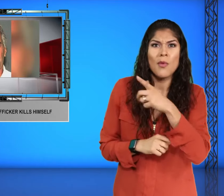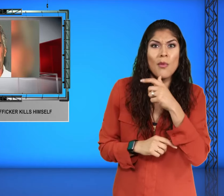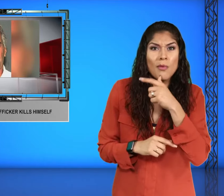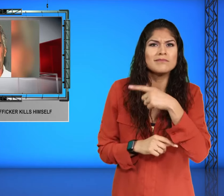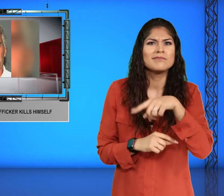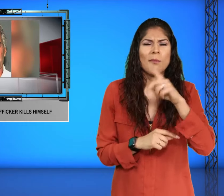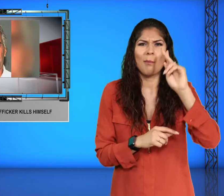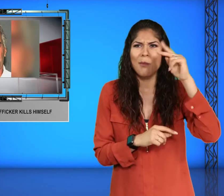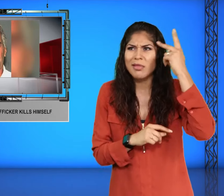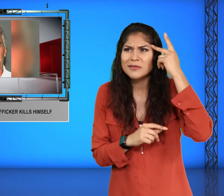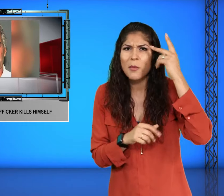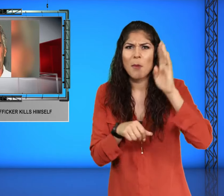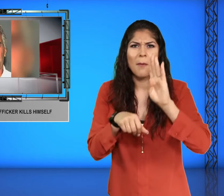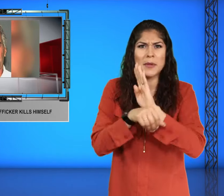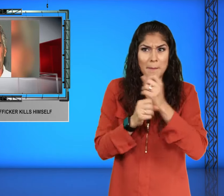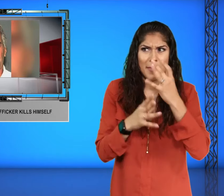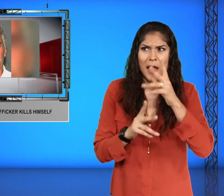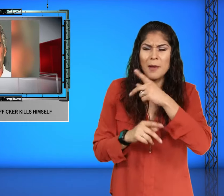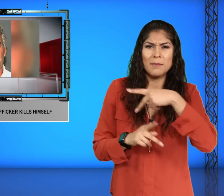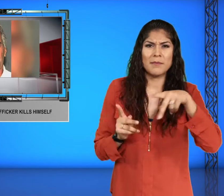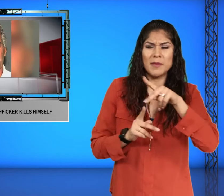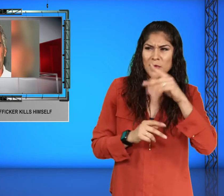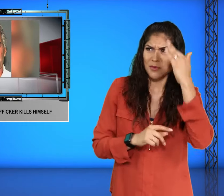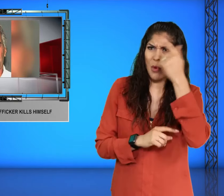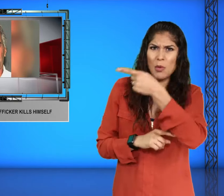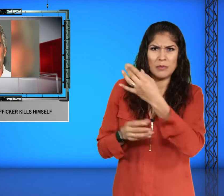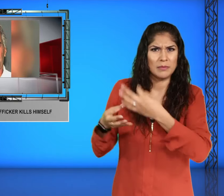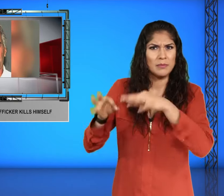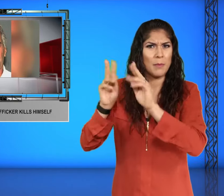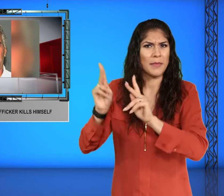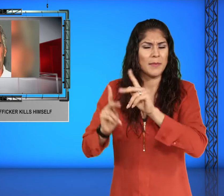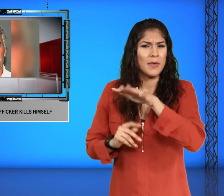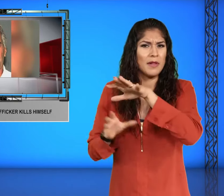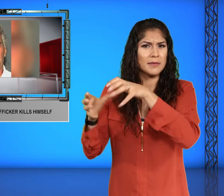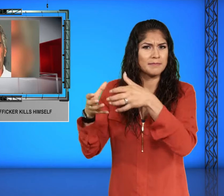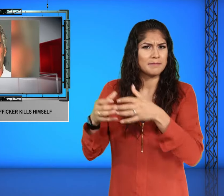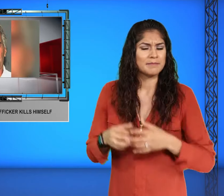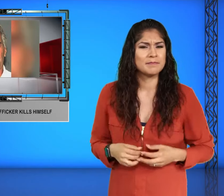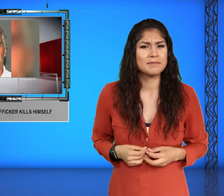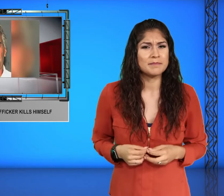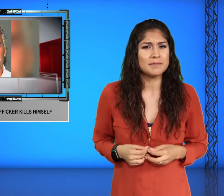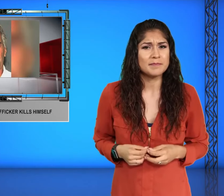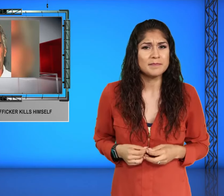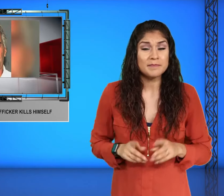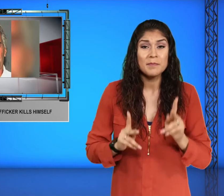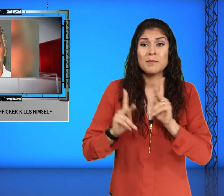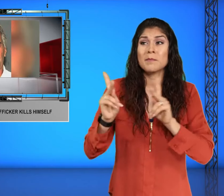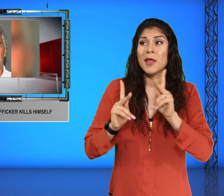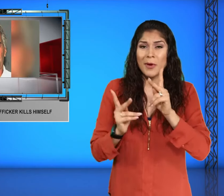Those associates include the names of very prominent men in politics and business.